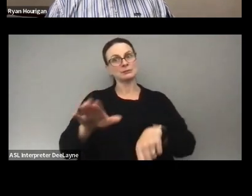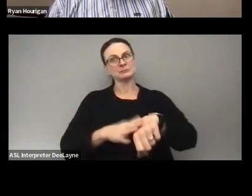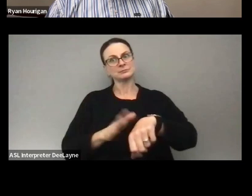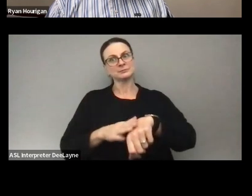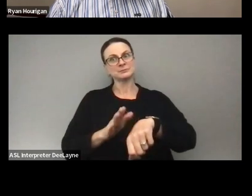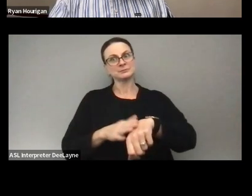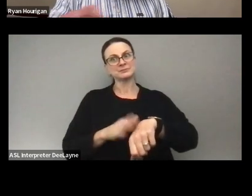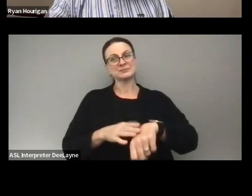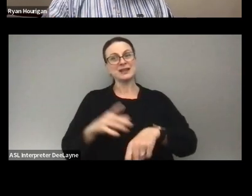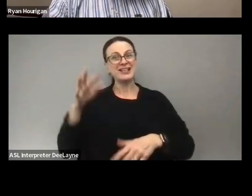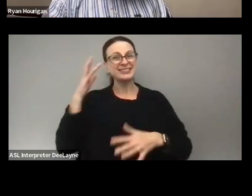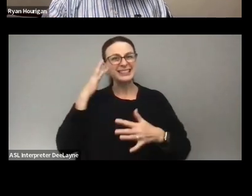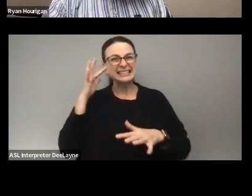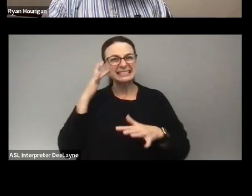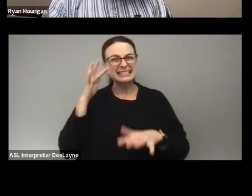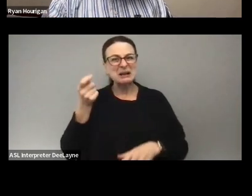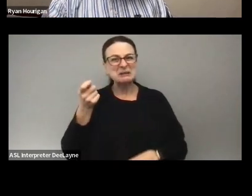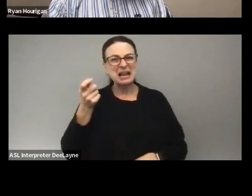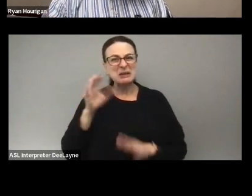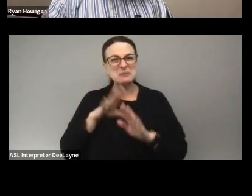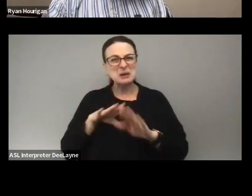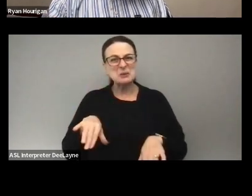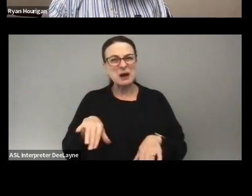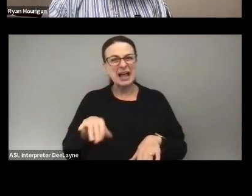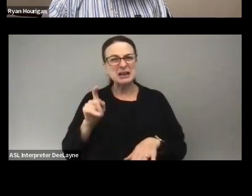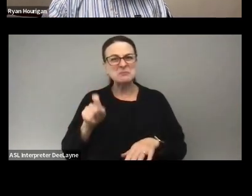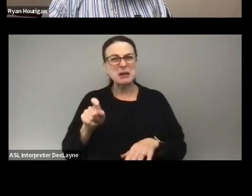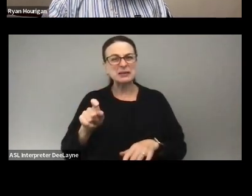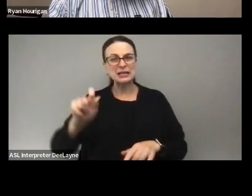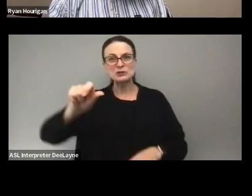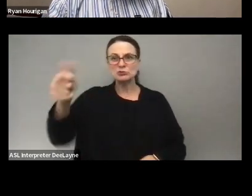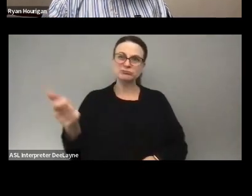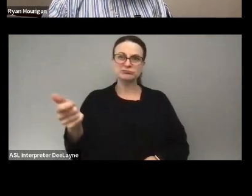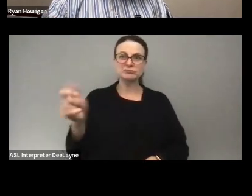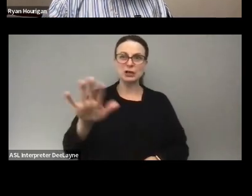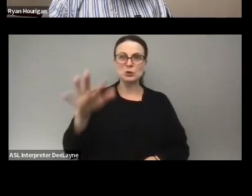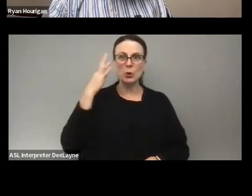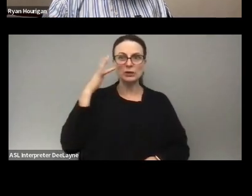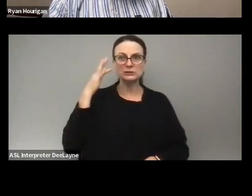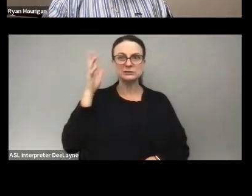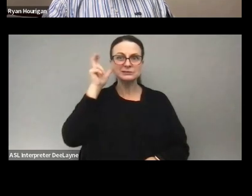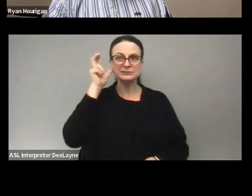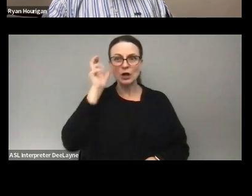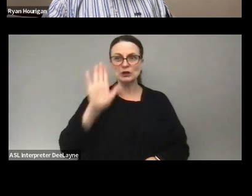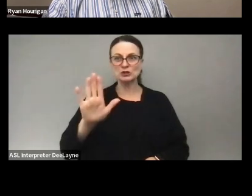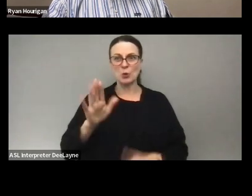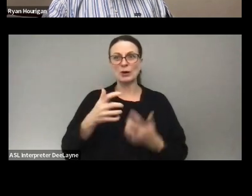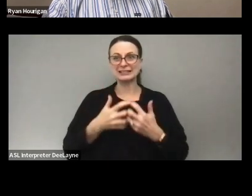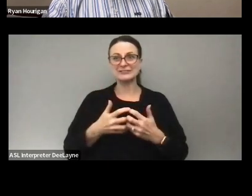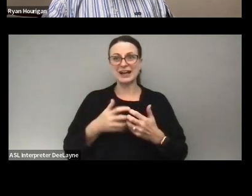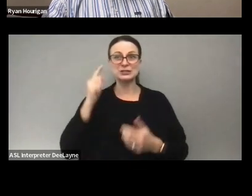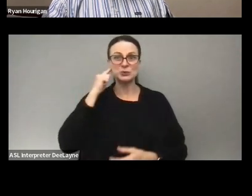that the sound on this is a little quiet. You might need to turn up your sound on your device in order to hear this.